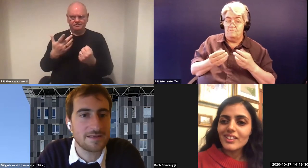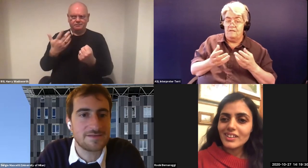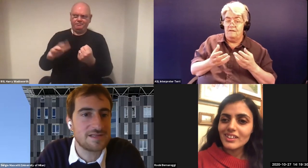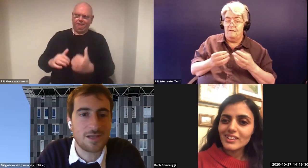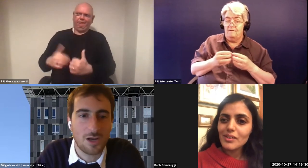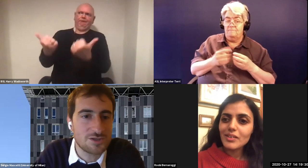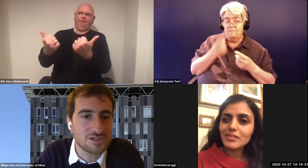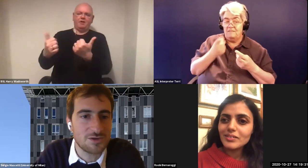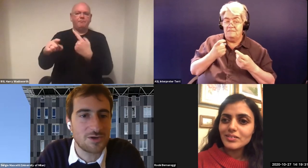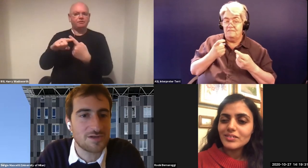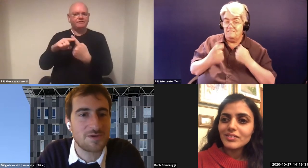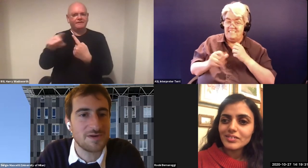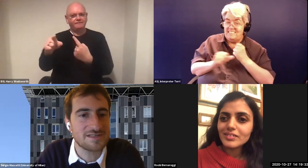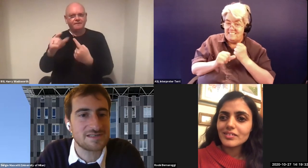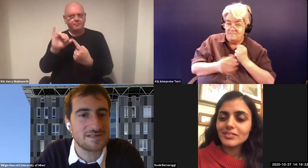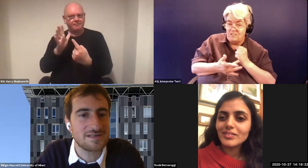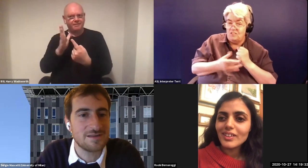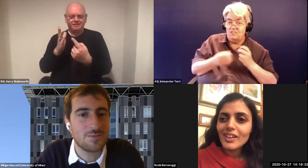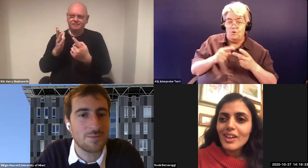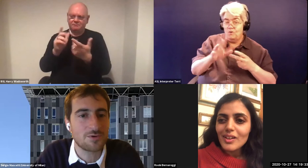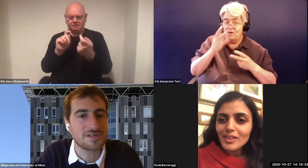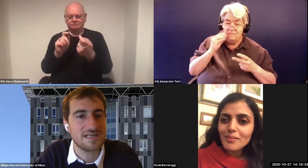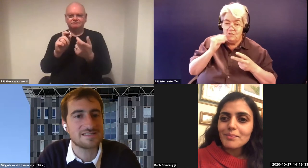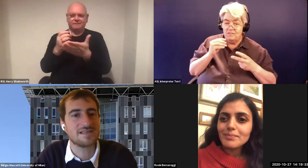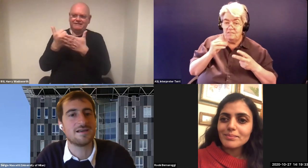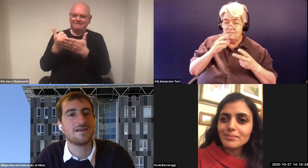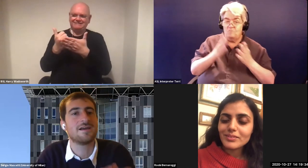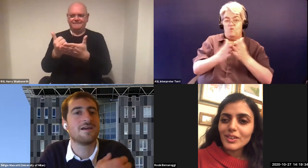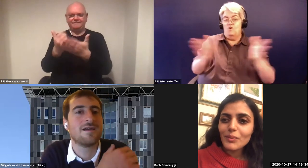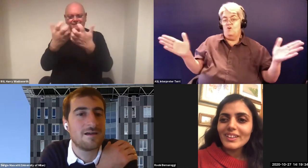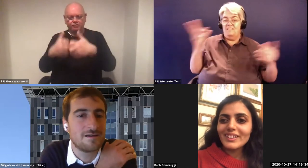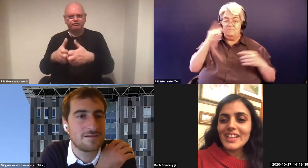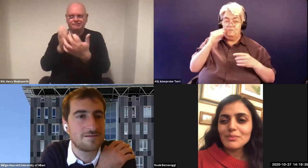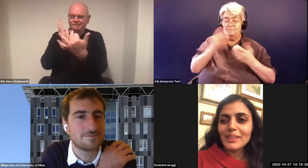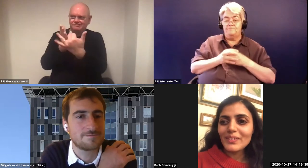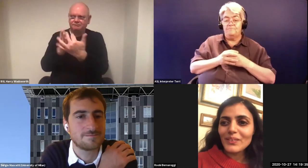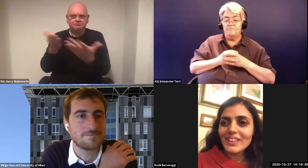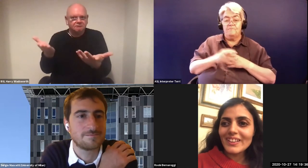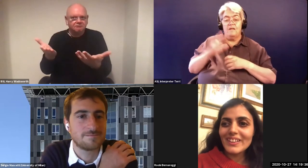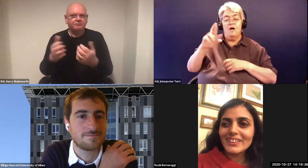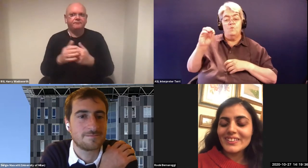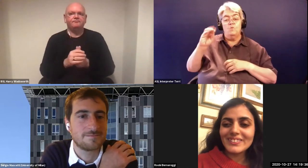assistive technologies or your experience in the in a broader sense well it has been really an